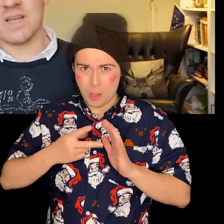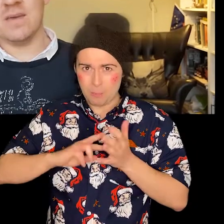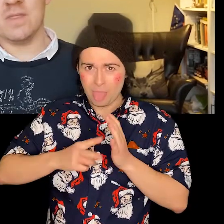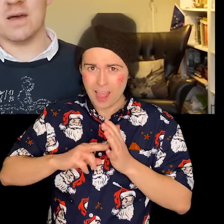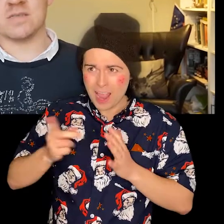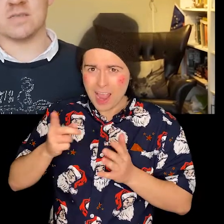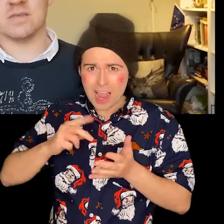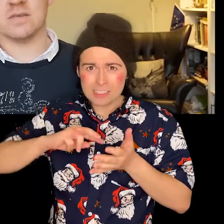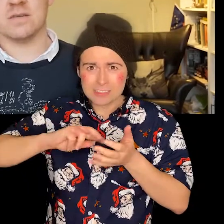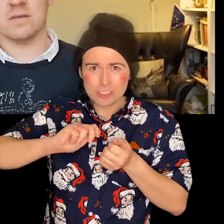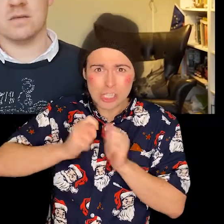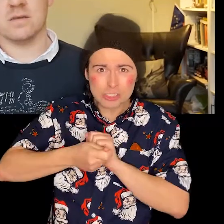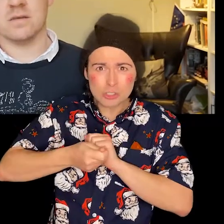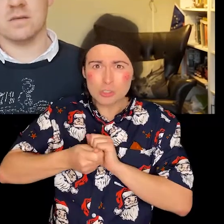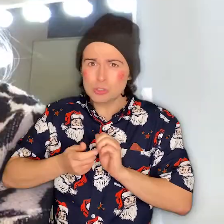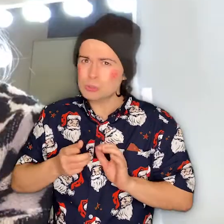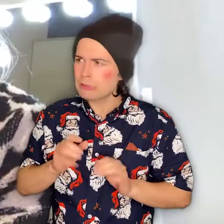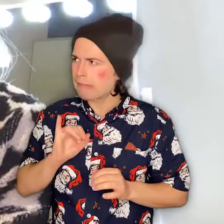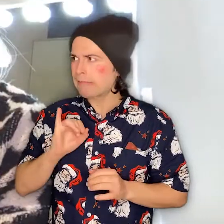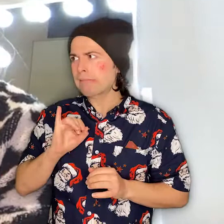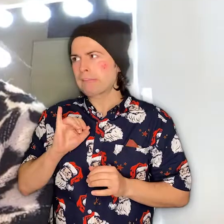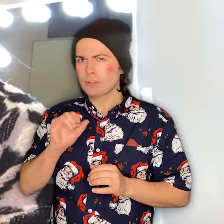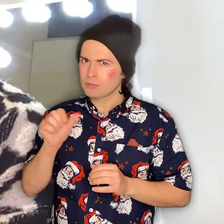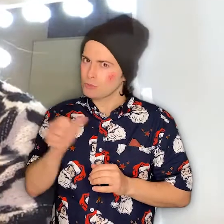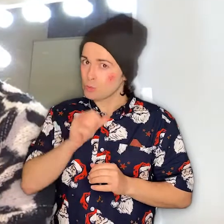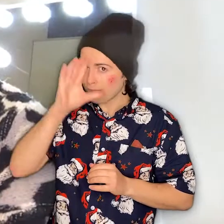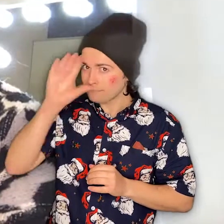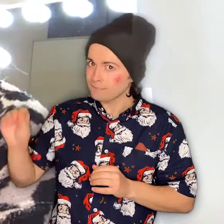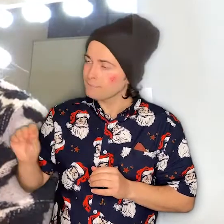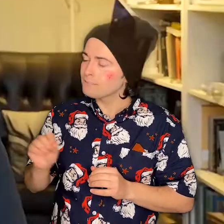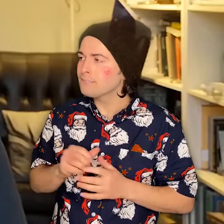Senga – See, yer auld maw never lets you down